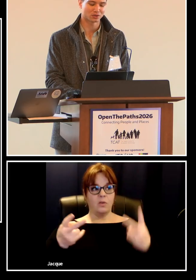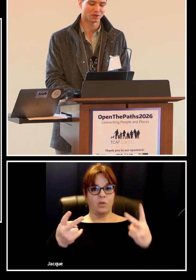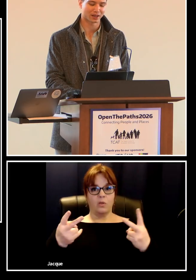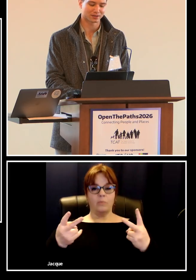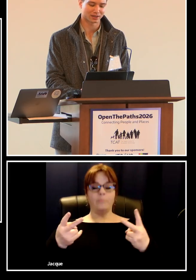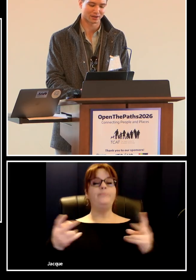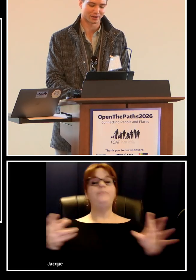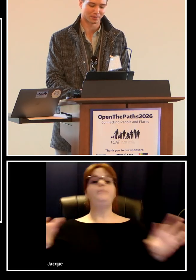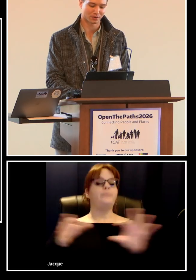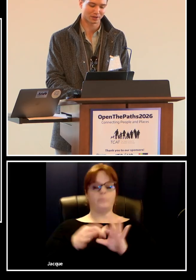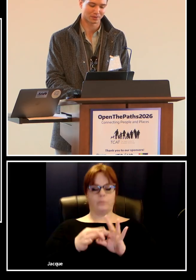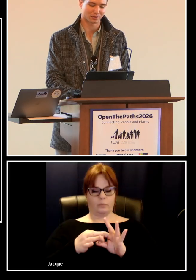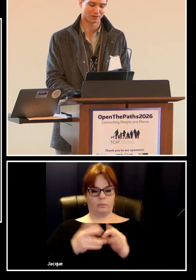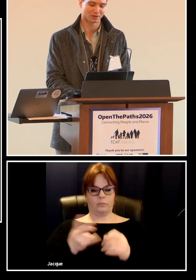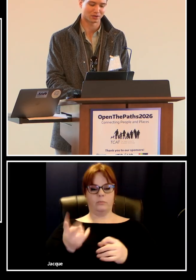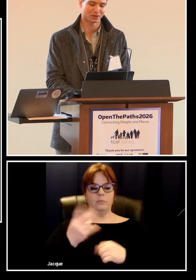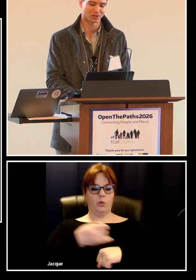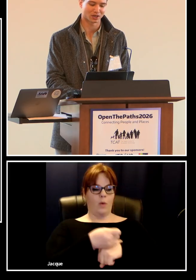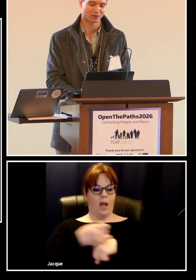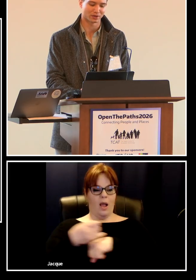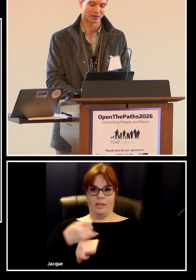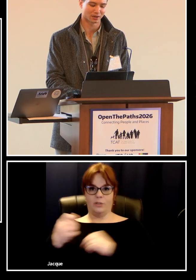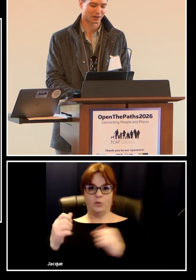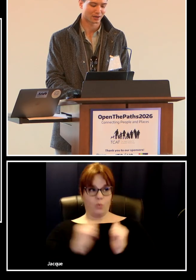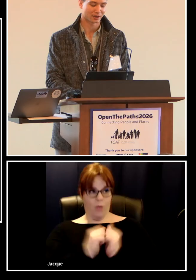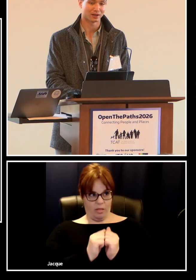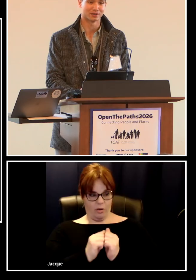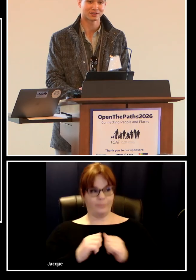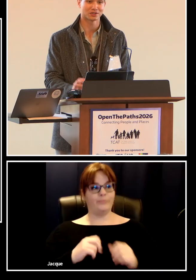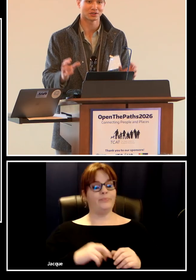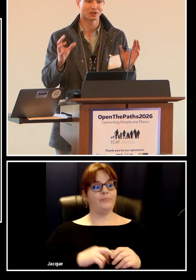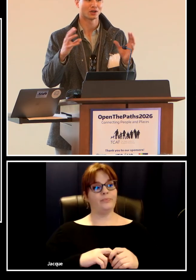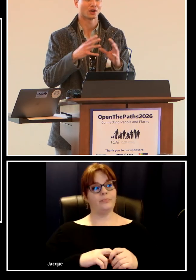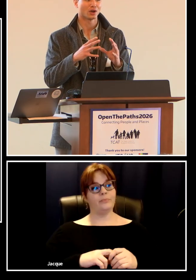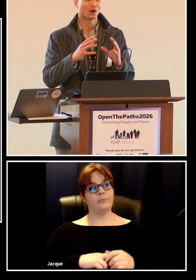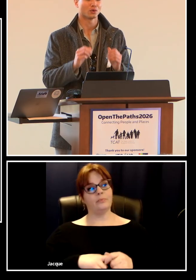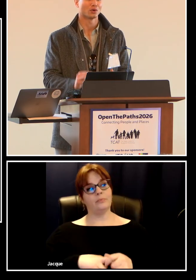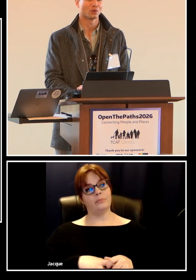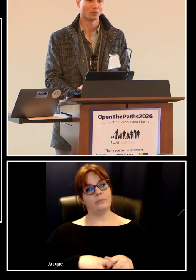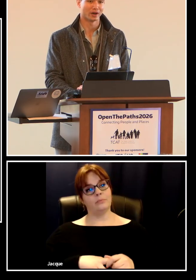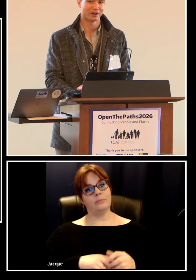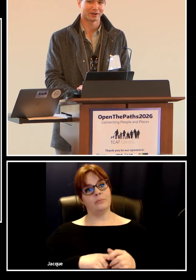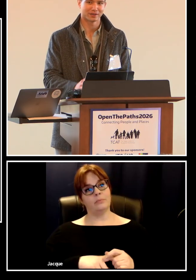these two islands together and both of them can can reach each other there in the center where